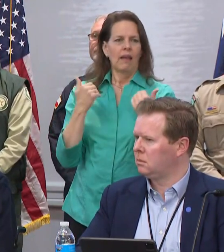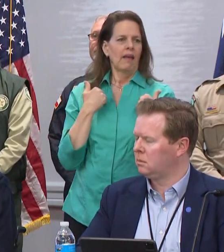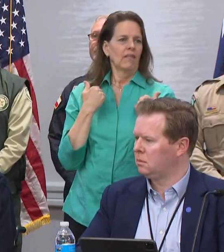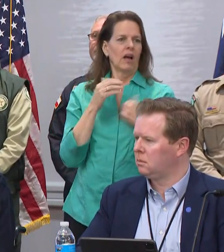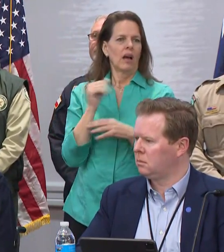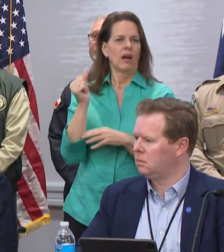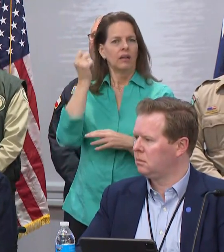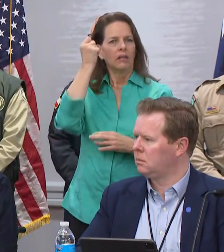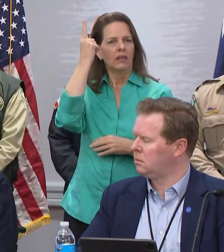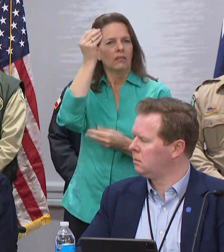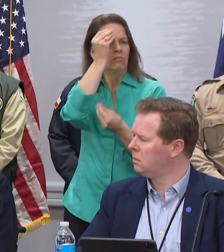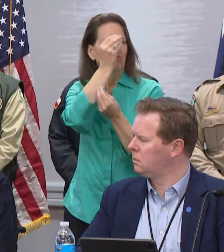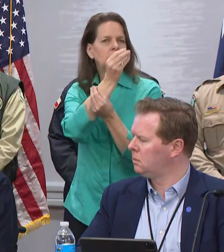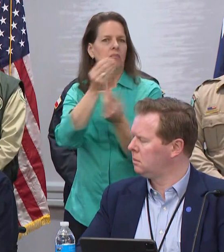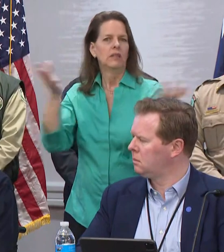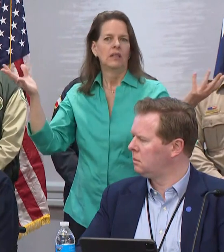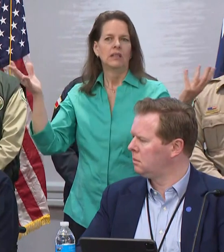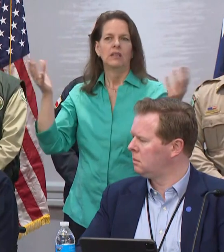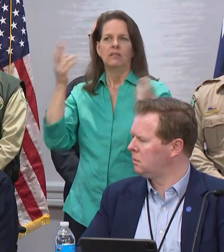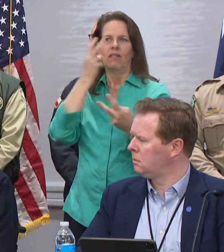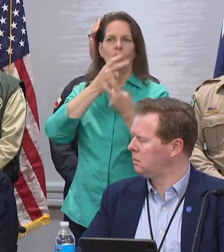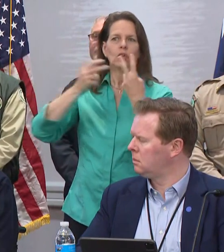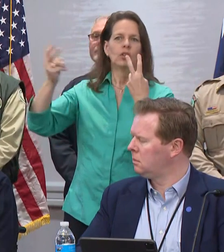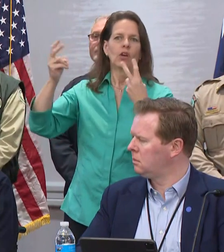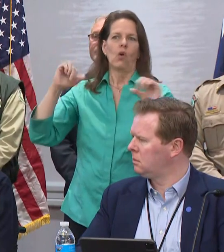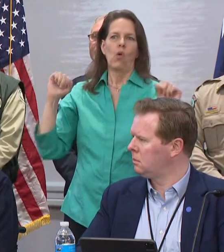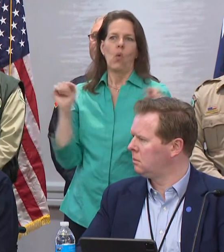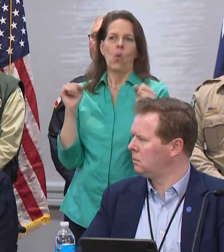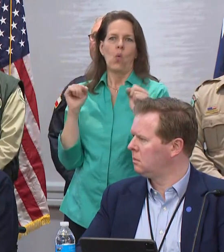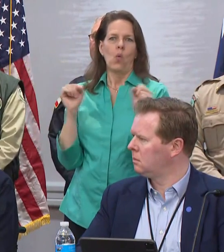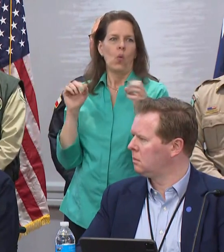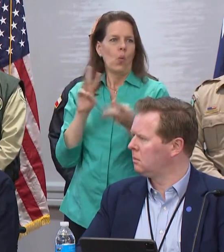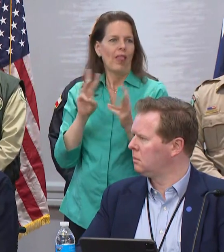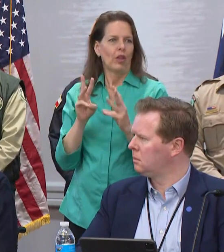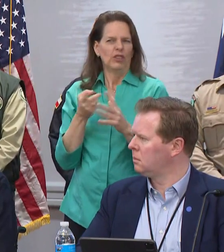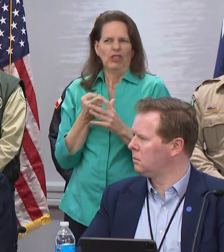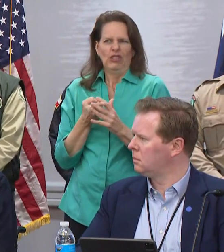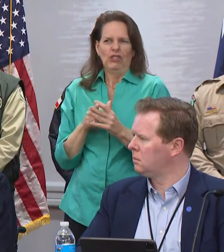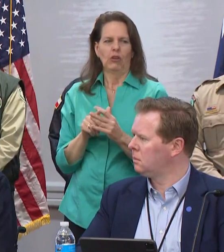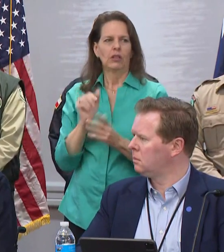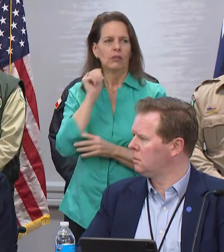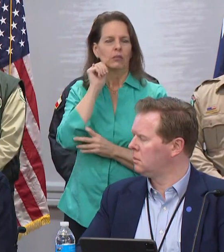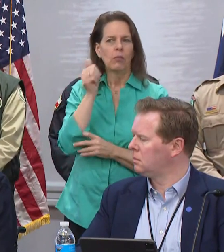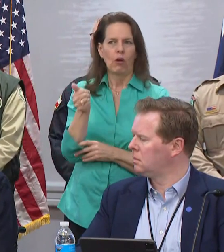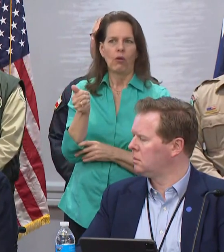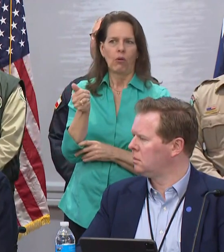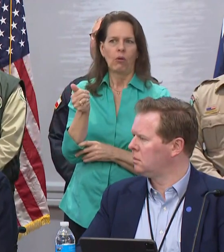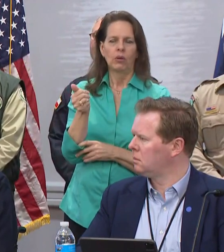operating condition notice for forecast cold weather starting tomorrow.